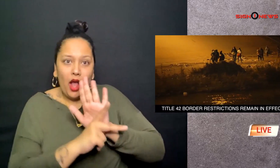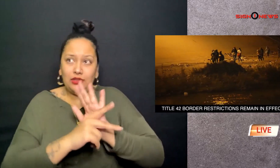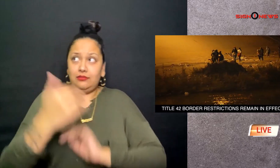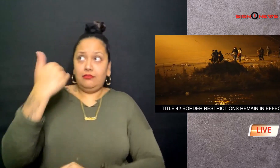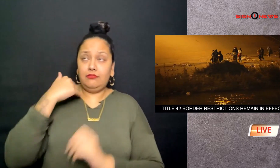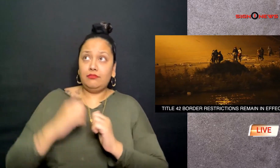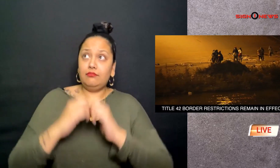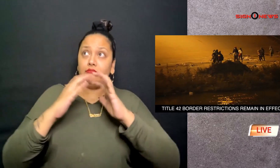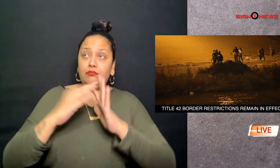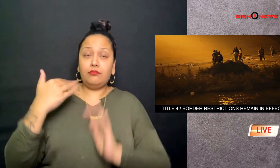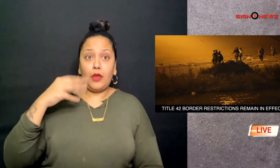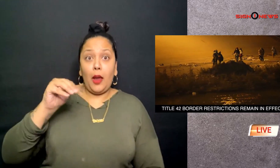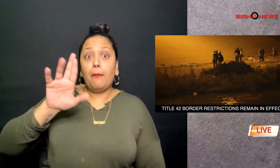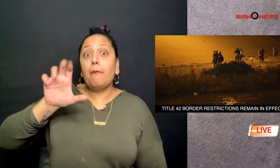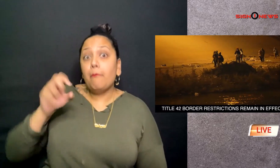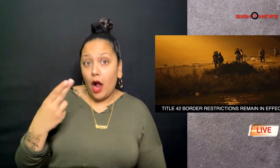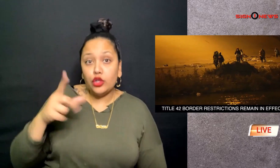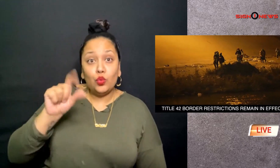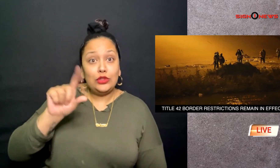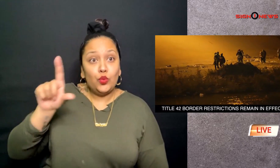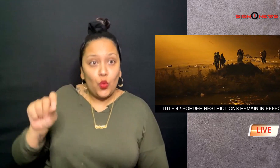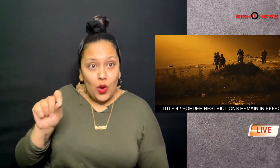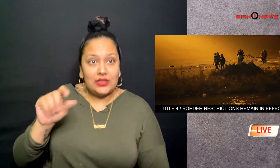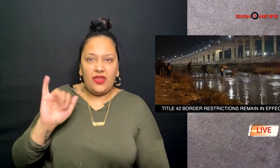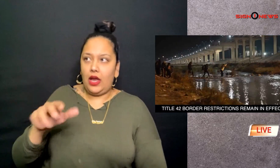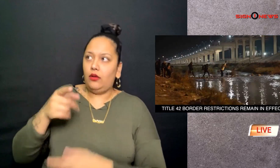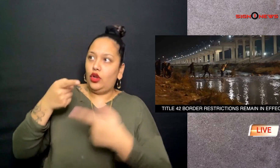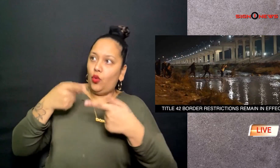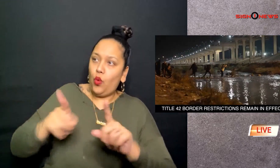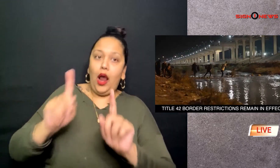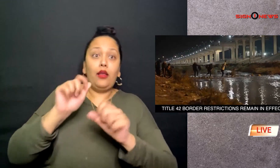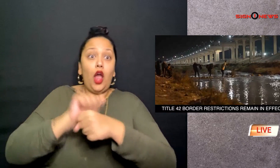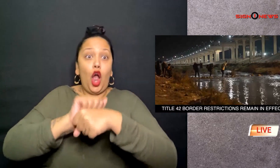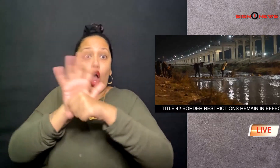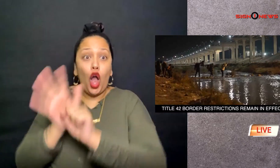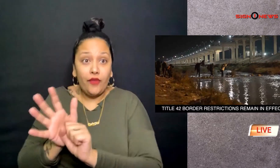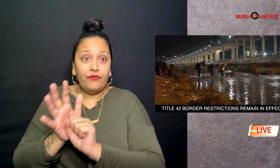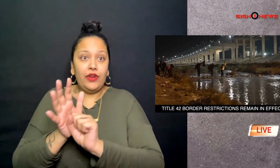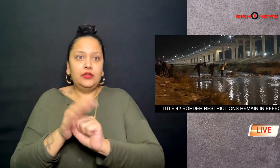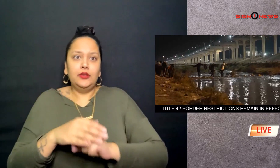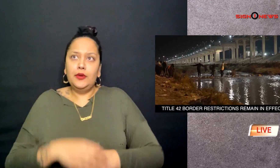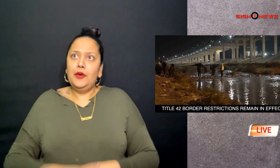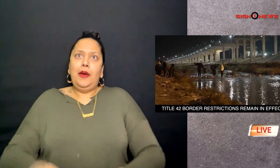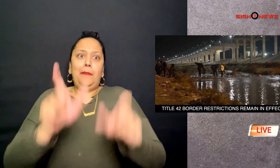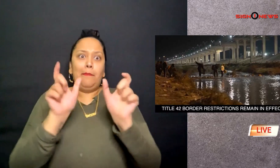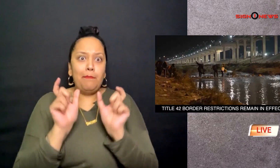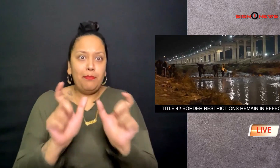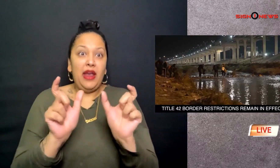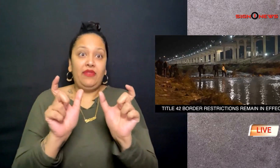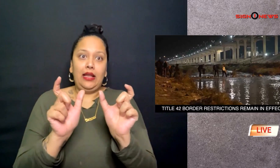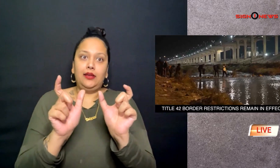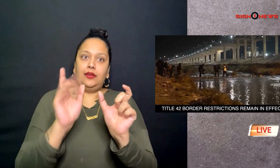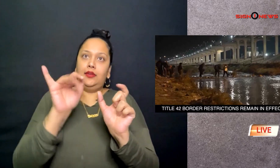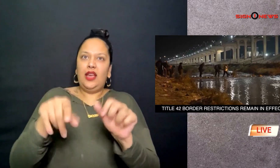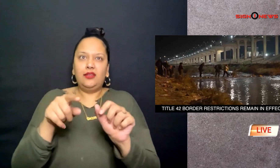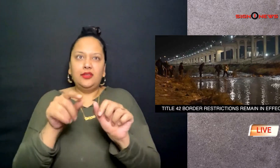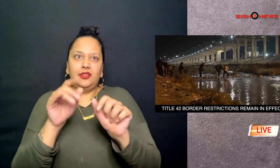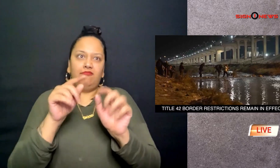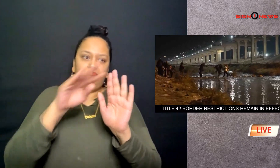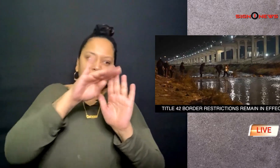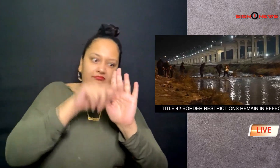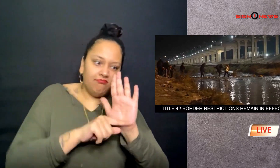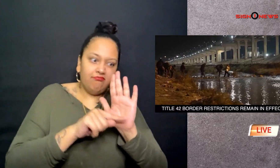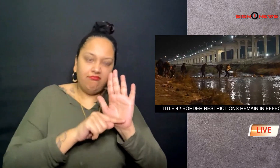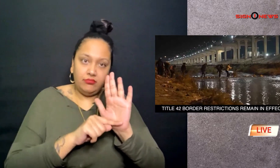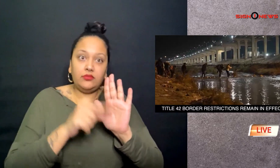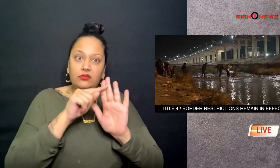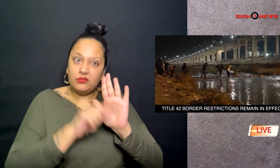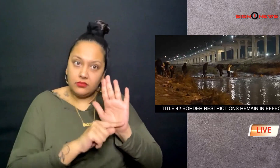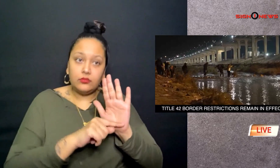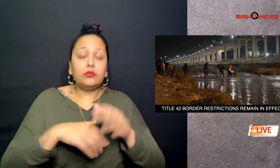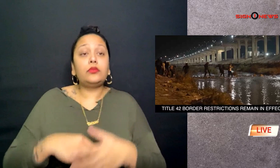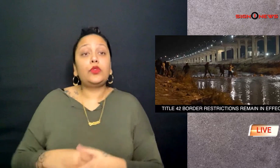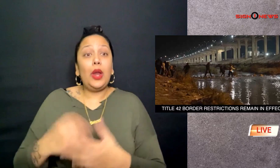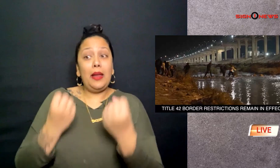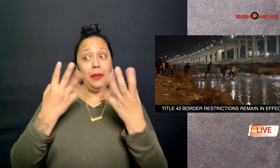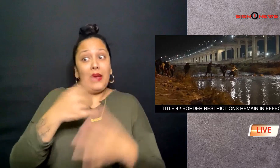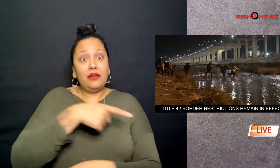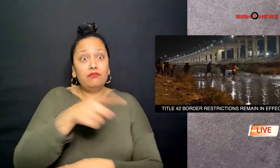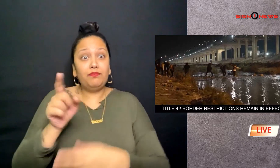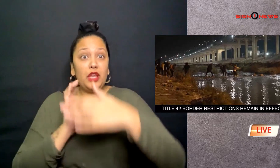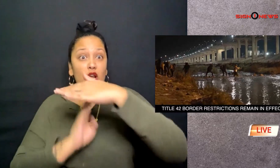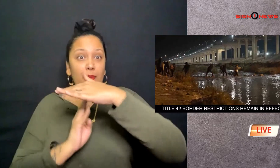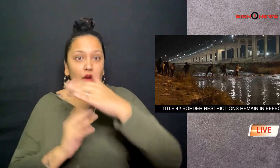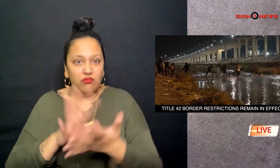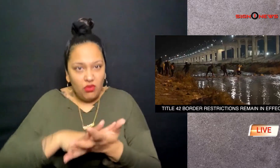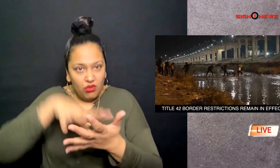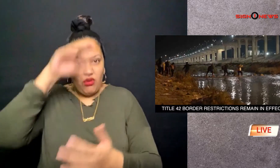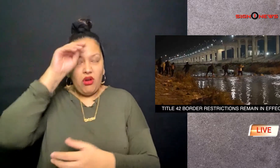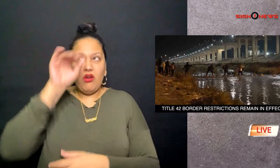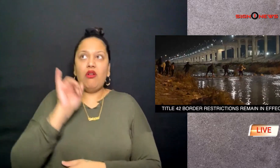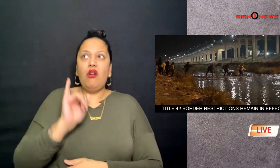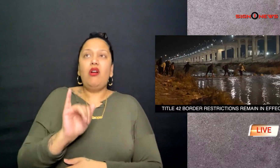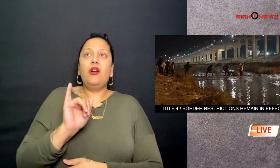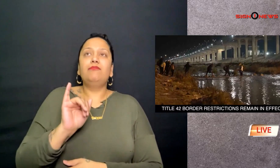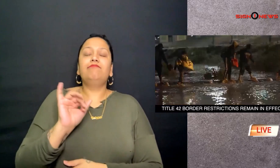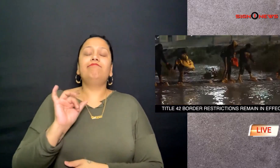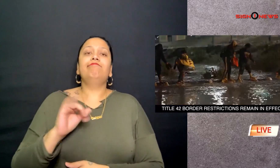instituted the policy in March 2020 as a Covid 19 prevention measure